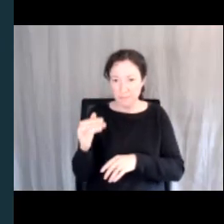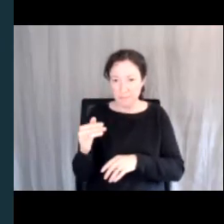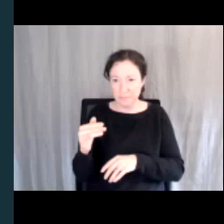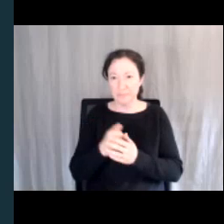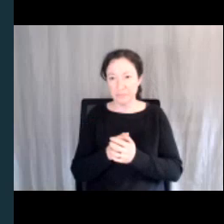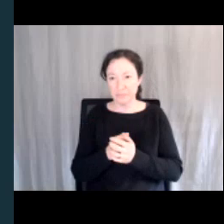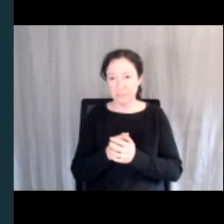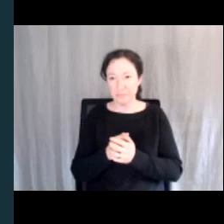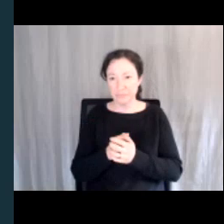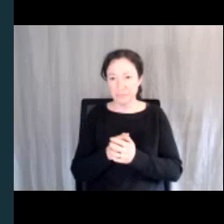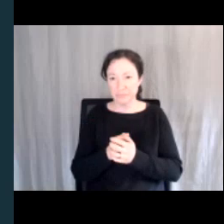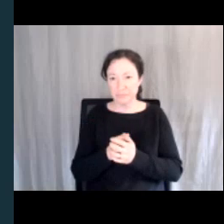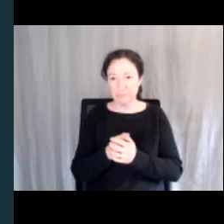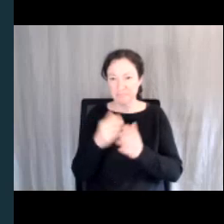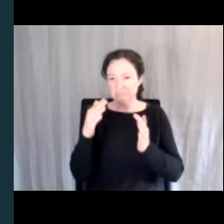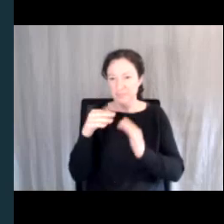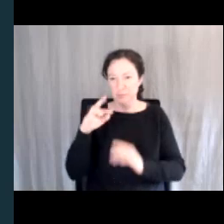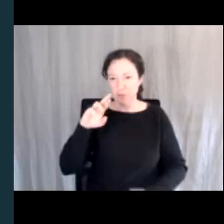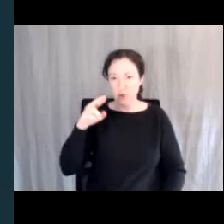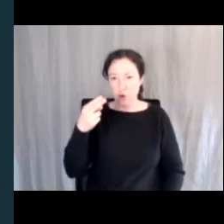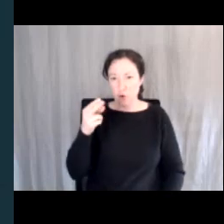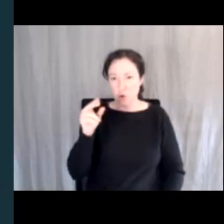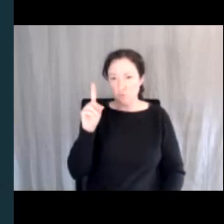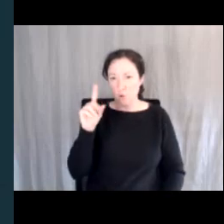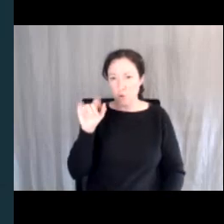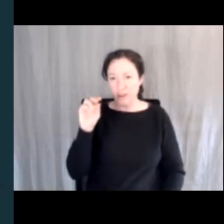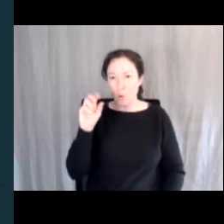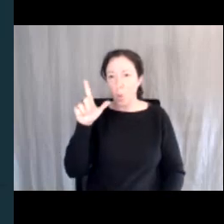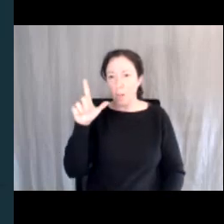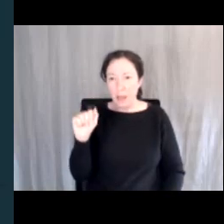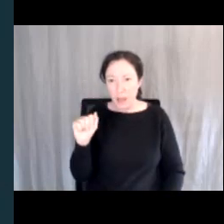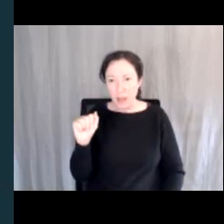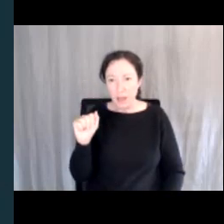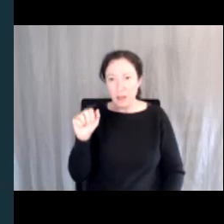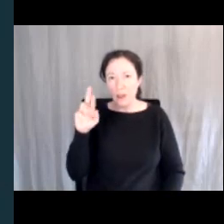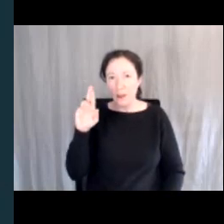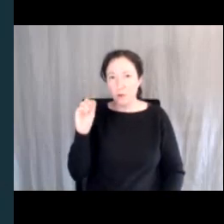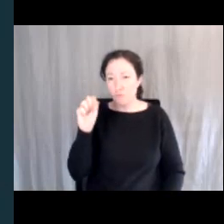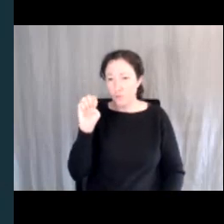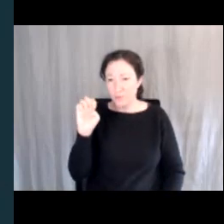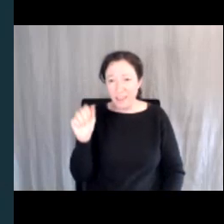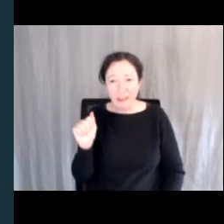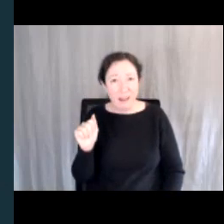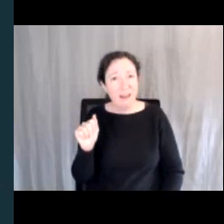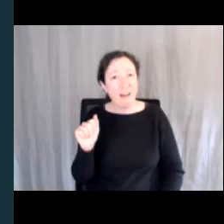that helps the healthy response to stress. So people who are really easily overwhelmed. Minerals, we've probably heard of zinc, andron, chromium,